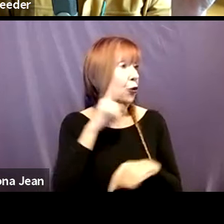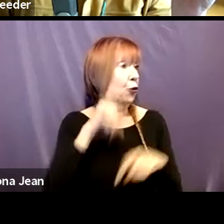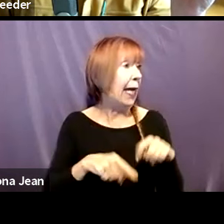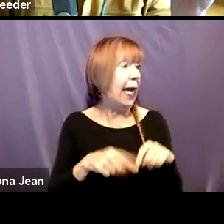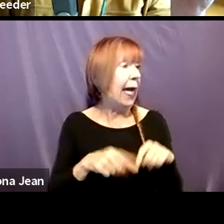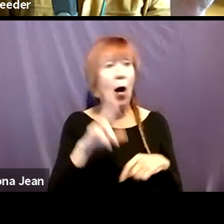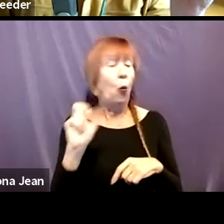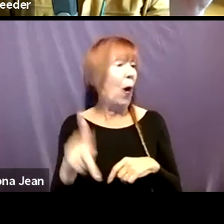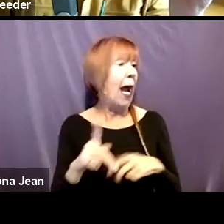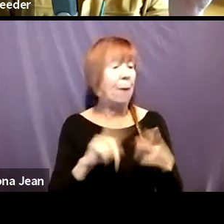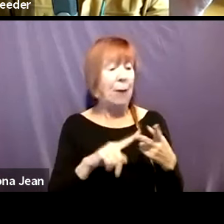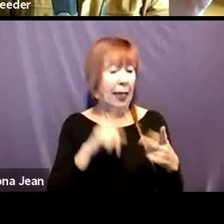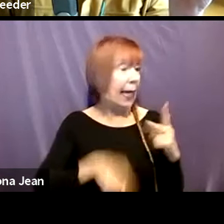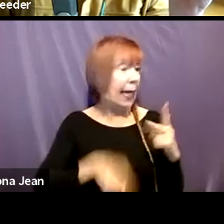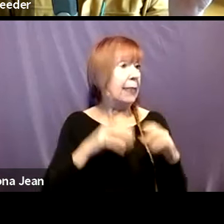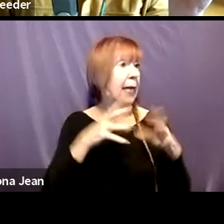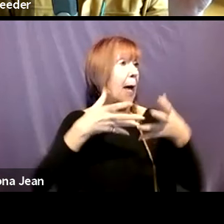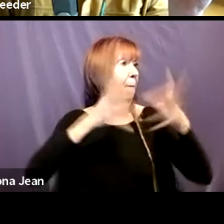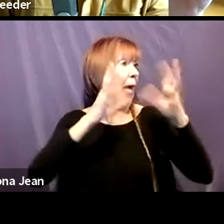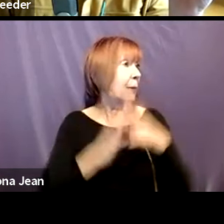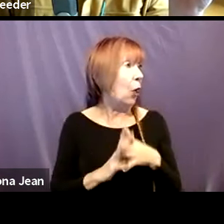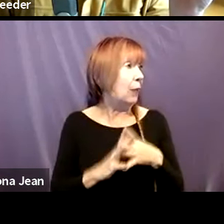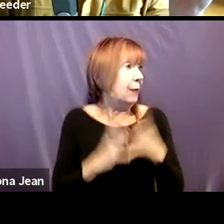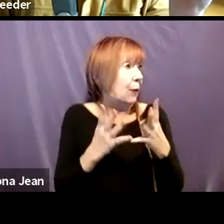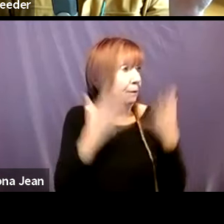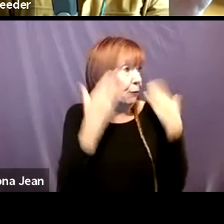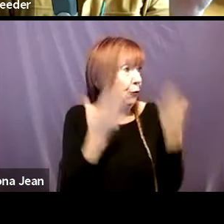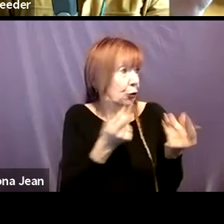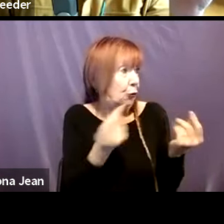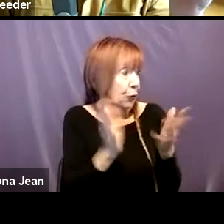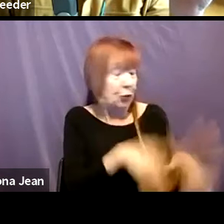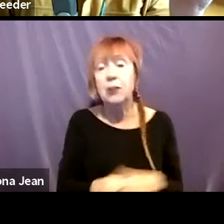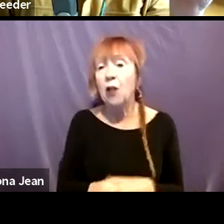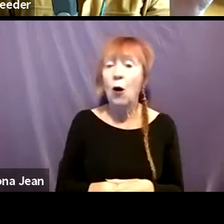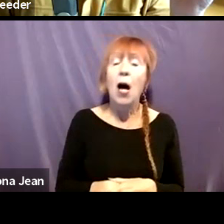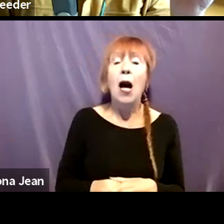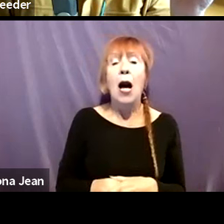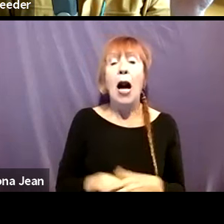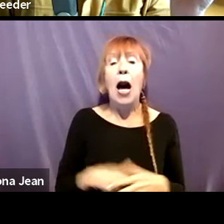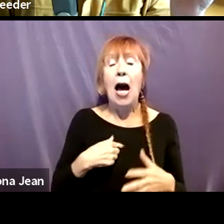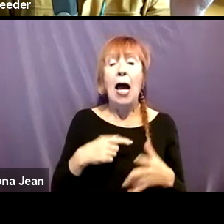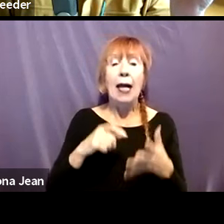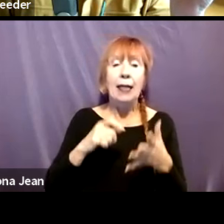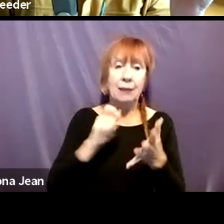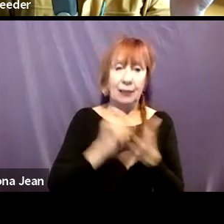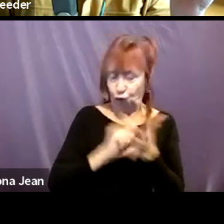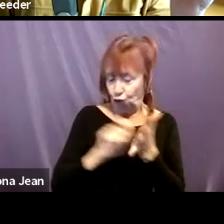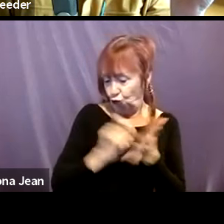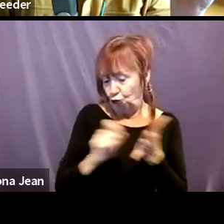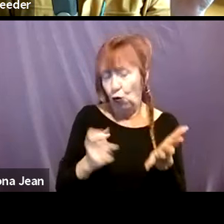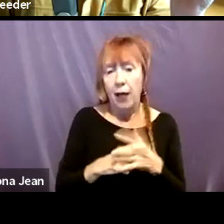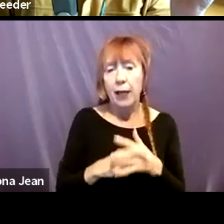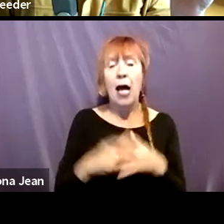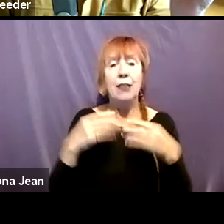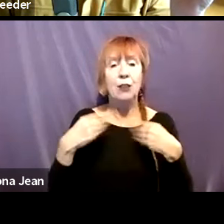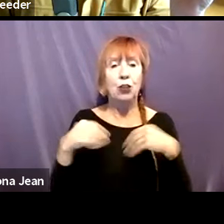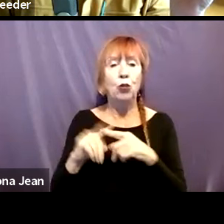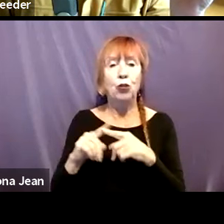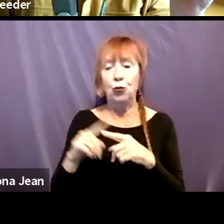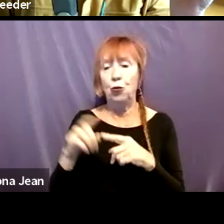So I'm like, screw it, I'll start writing, and so I sold my first project to New Line Cinema, which was the "Final Destination" franchise,